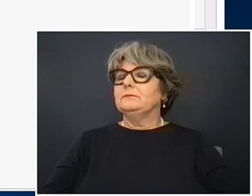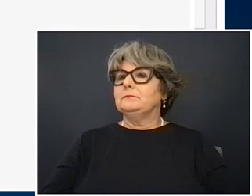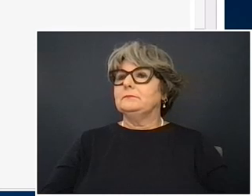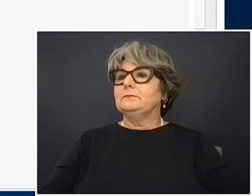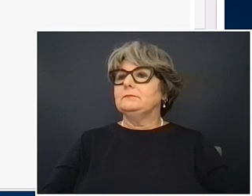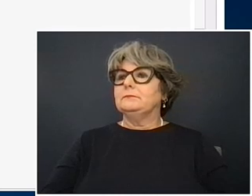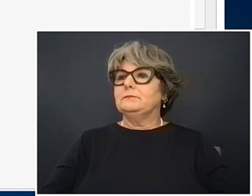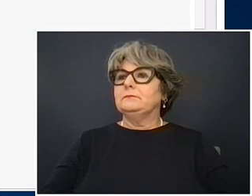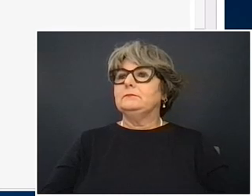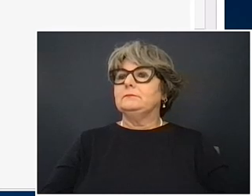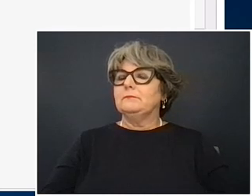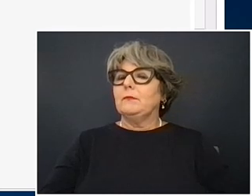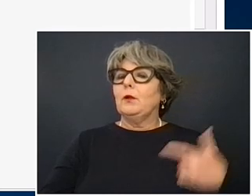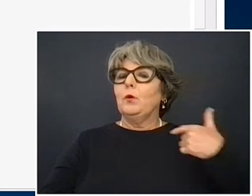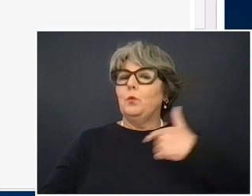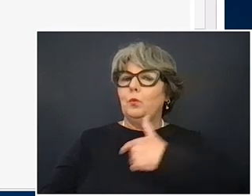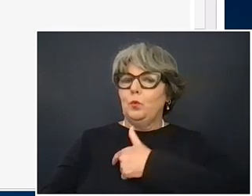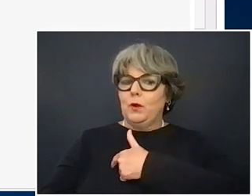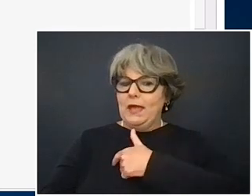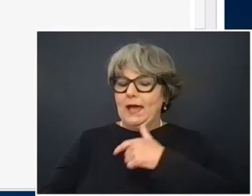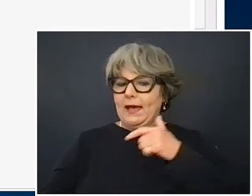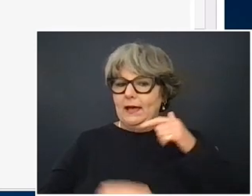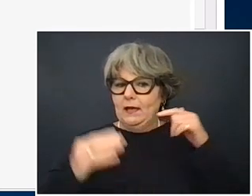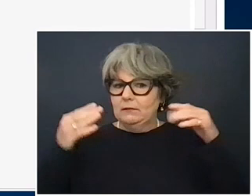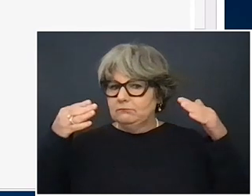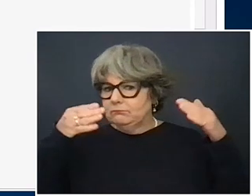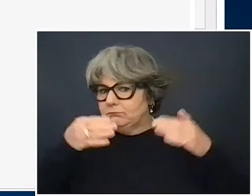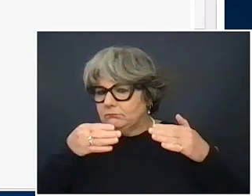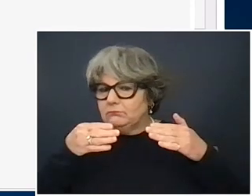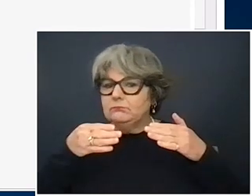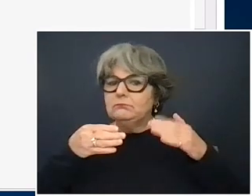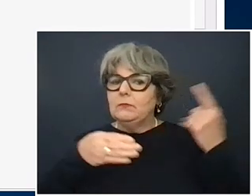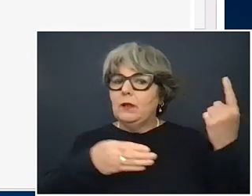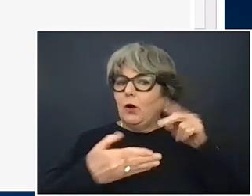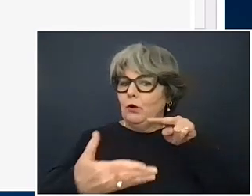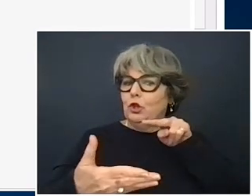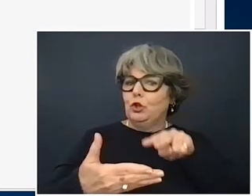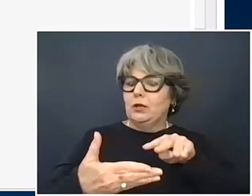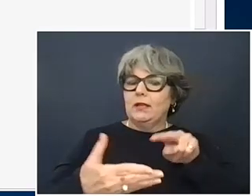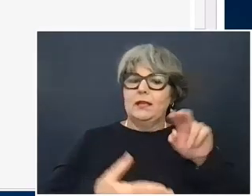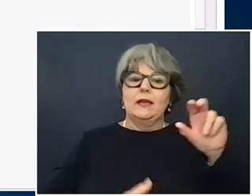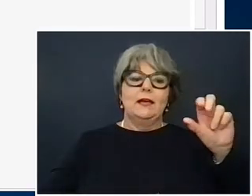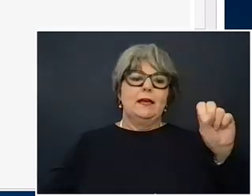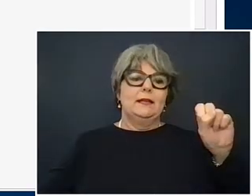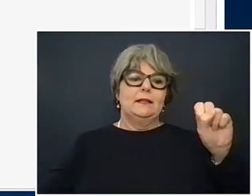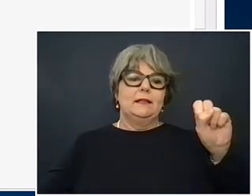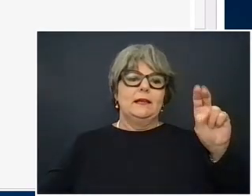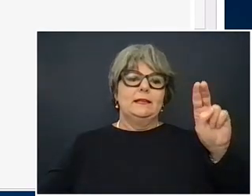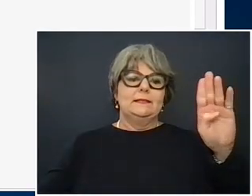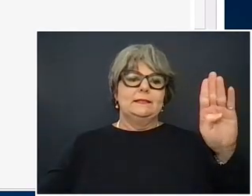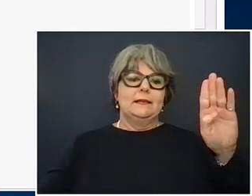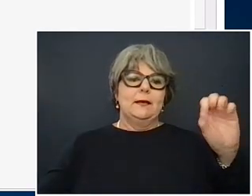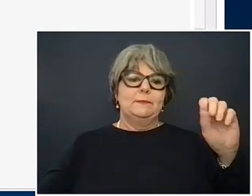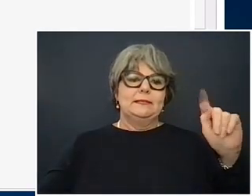focused review, which we were only looking at a subset of criteria. So the concept here is not new.